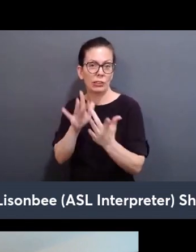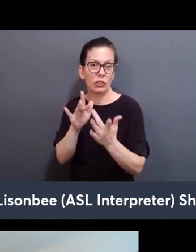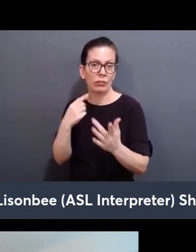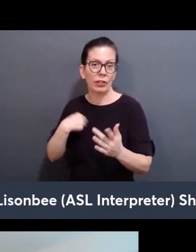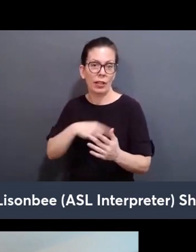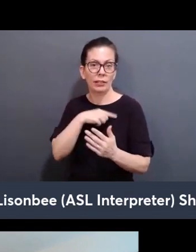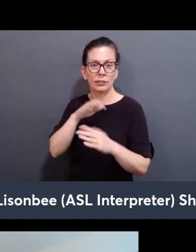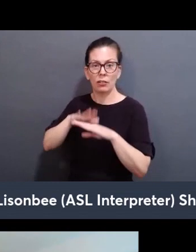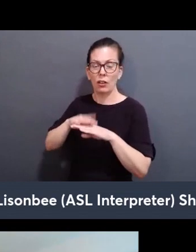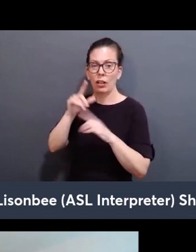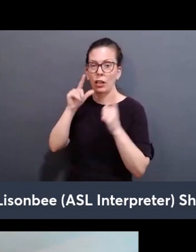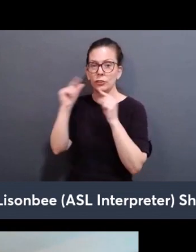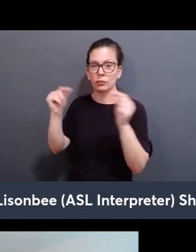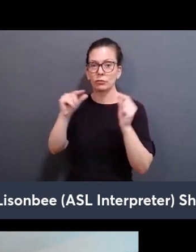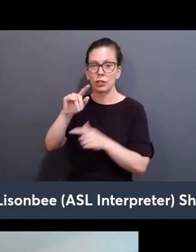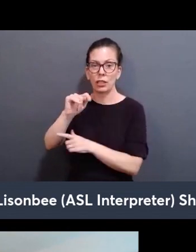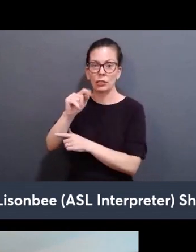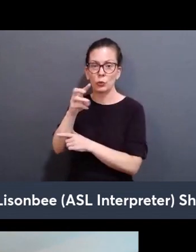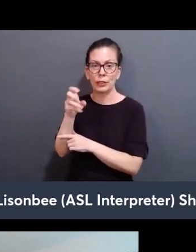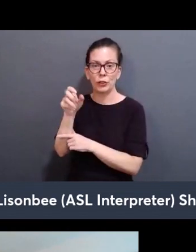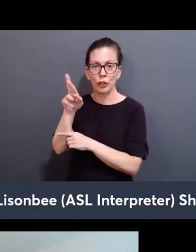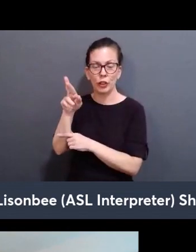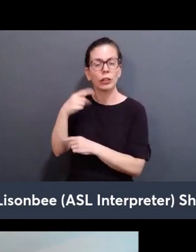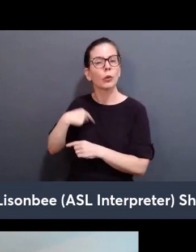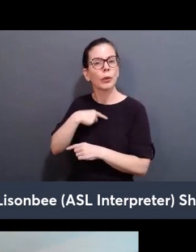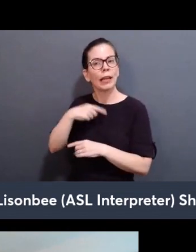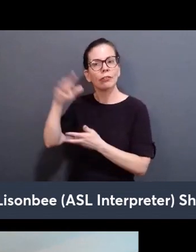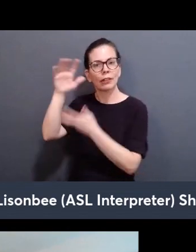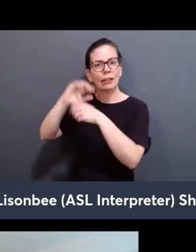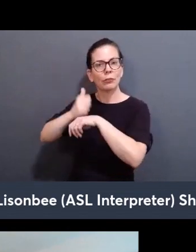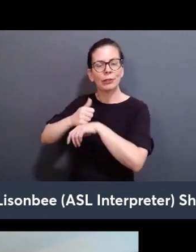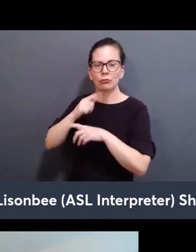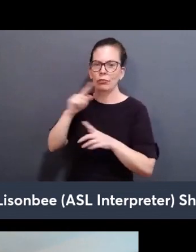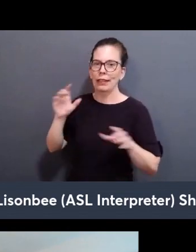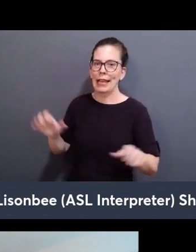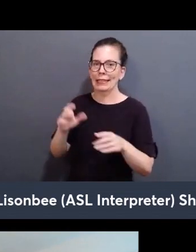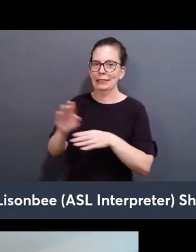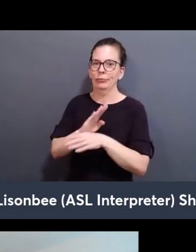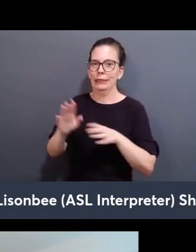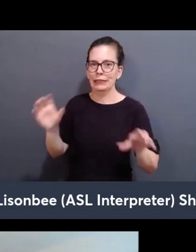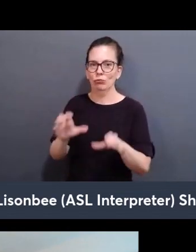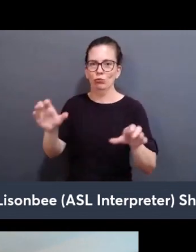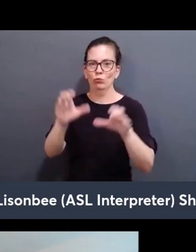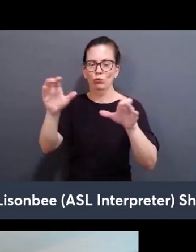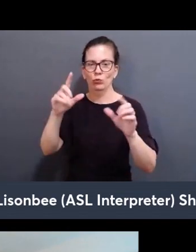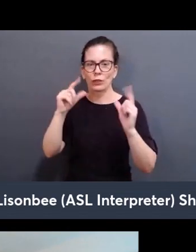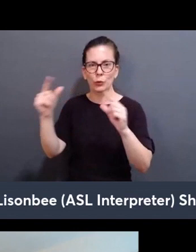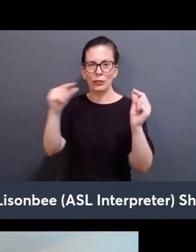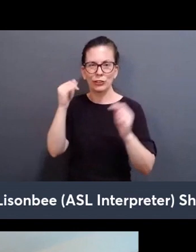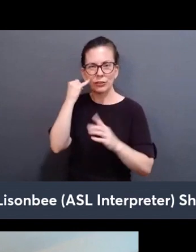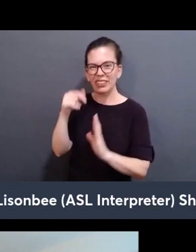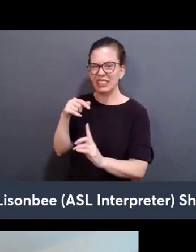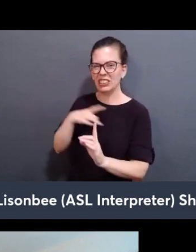So CloudFormation, we have a very active Twitter handle. So if you just tweet us saying that, "Hey we don't like your tool, fix this, fix this problem."